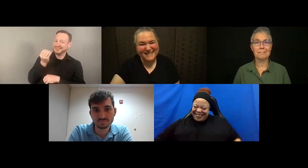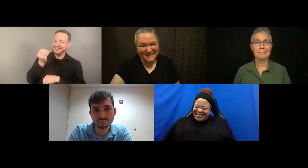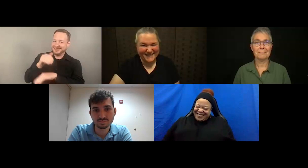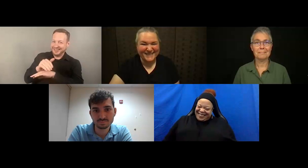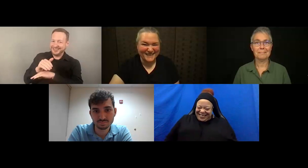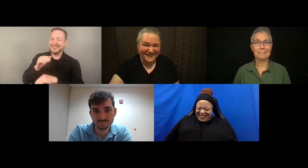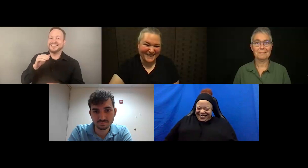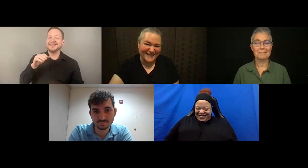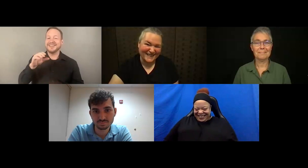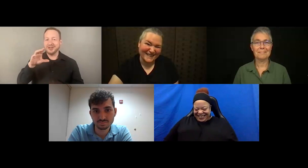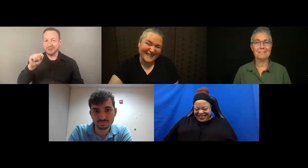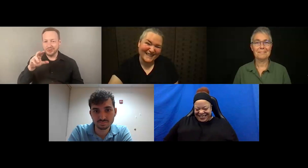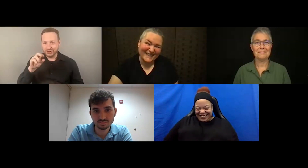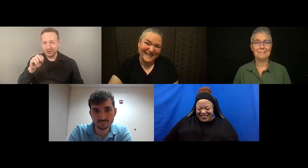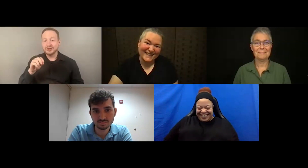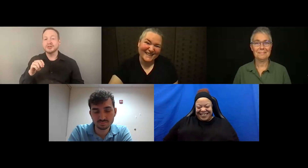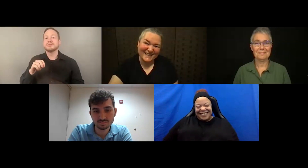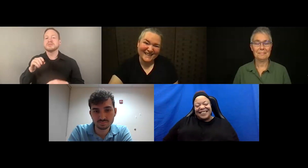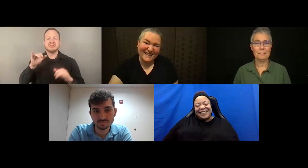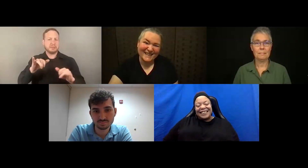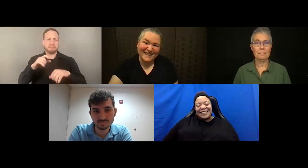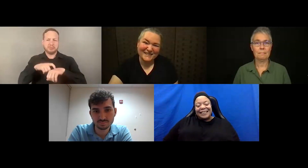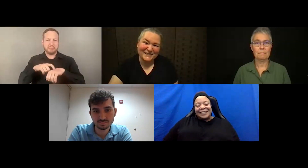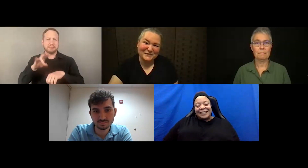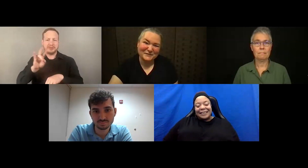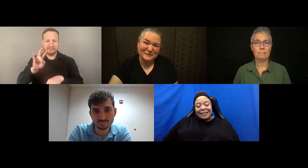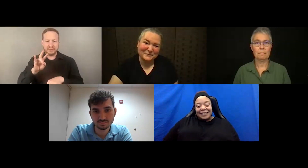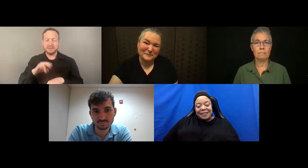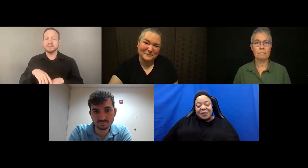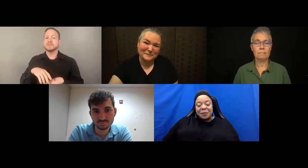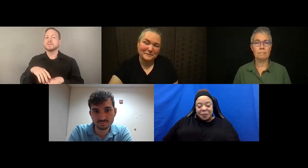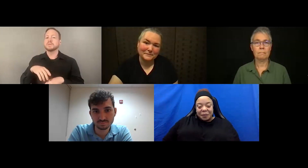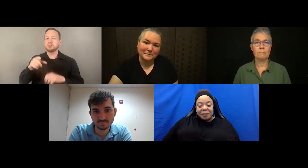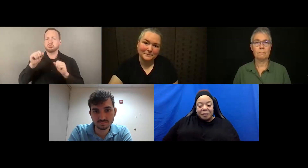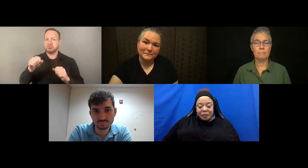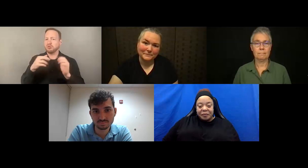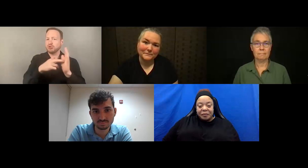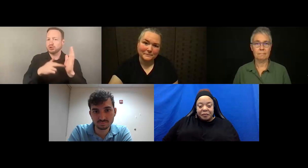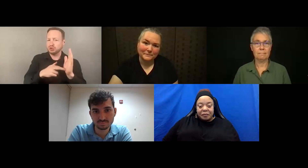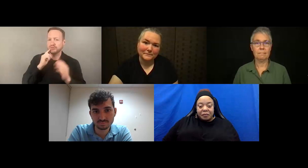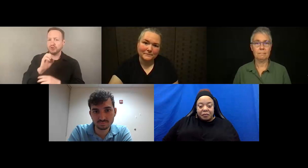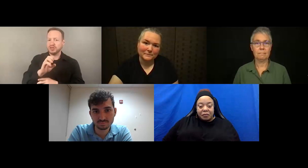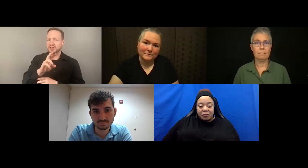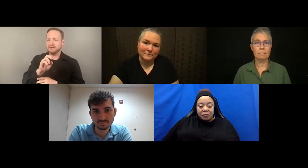it's the day before Monday, October 30th, same time at 7 p.m. Eastern.